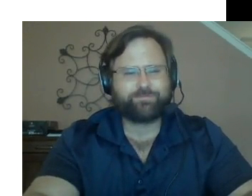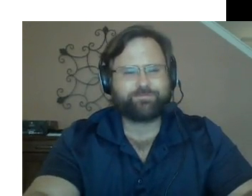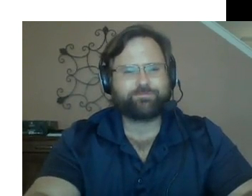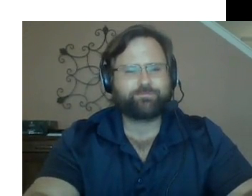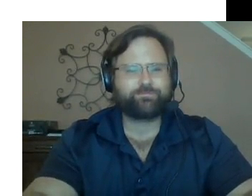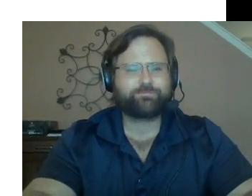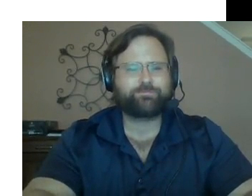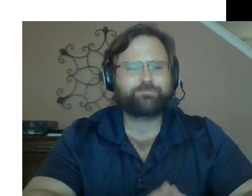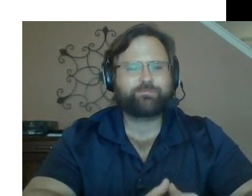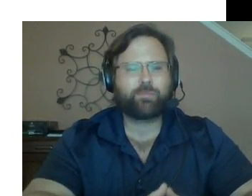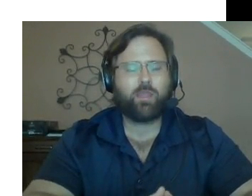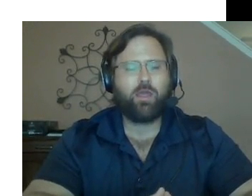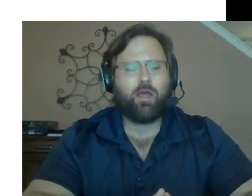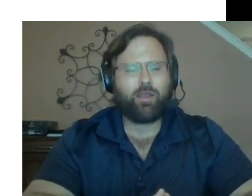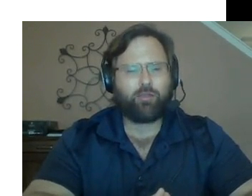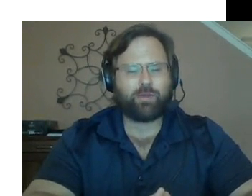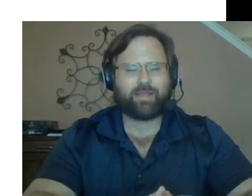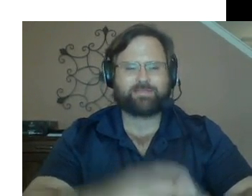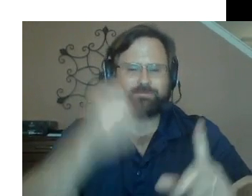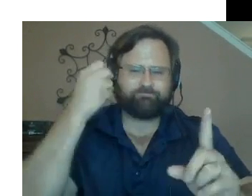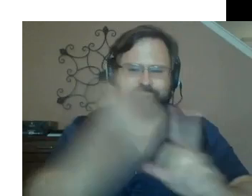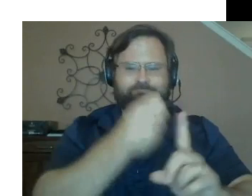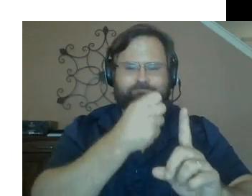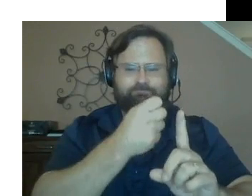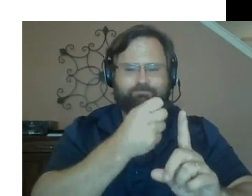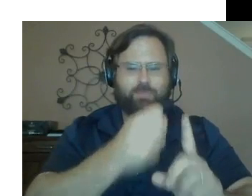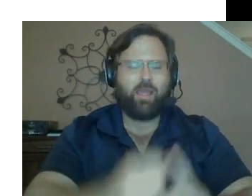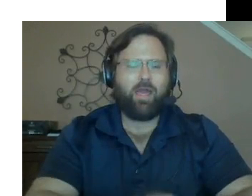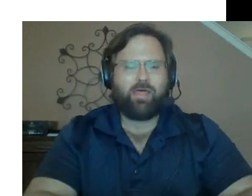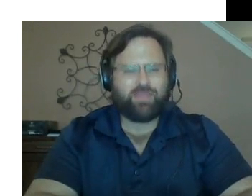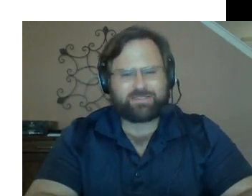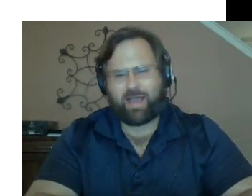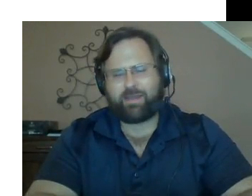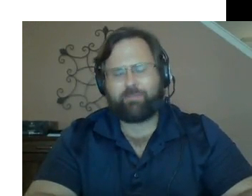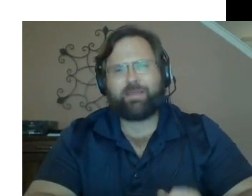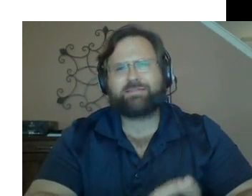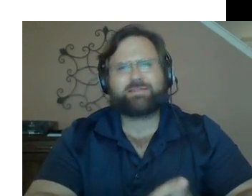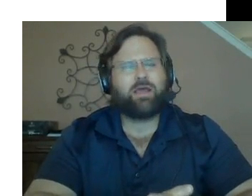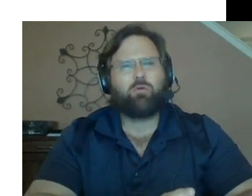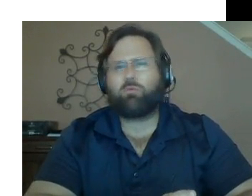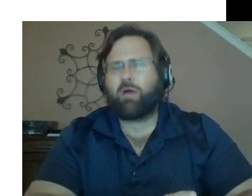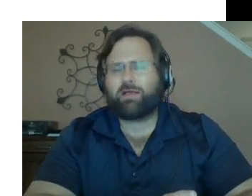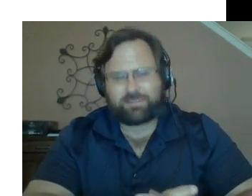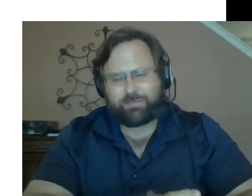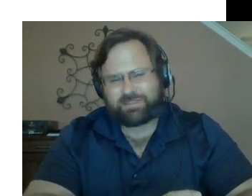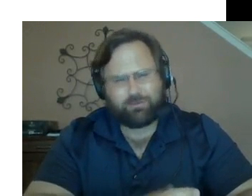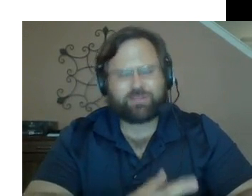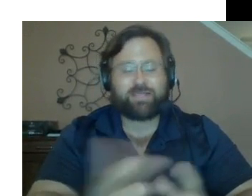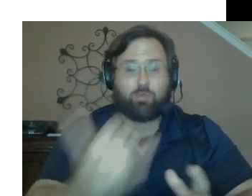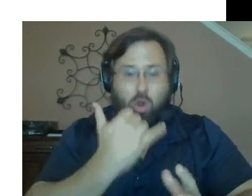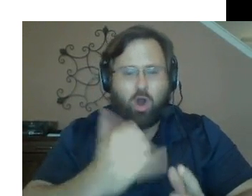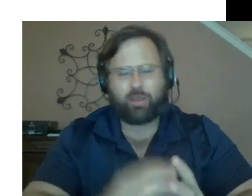another one is this sign means something similar to the sign wrong and